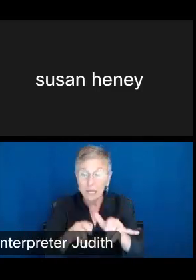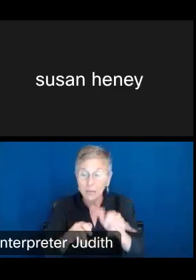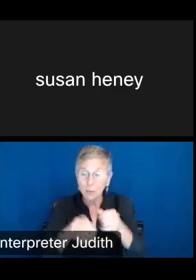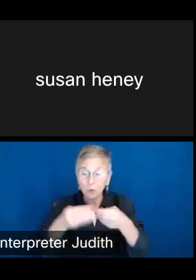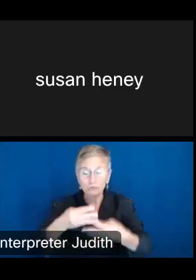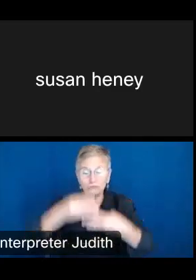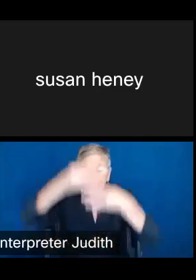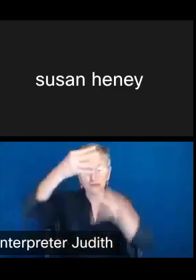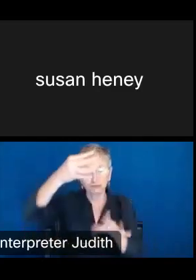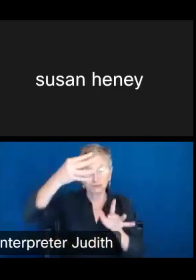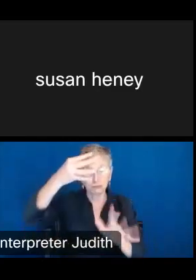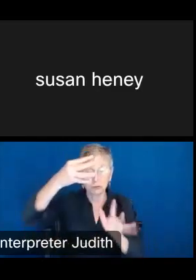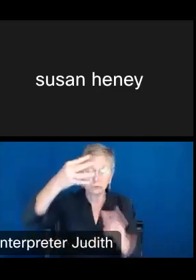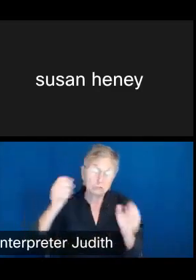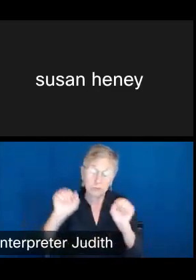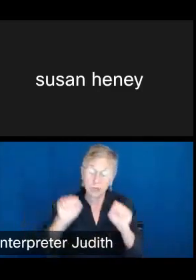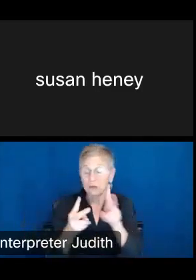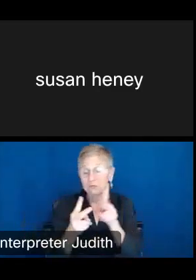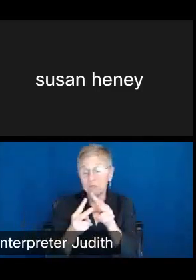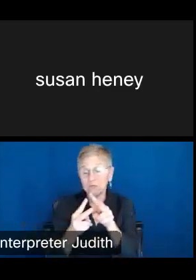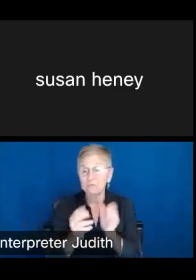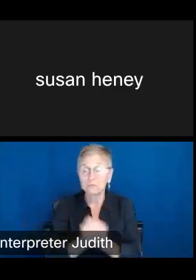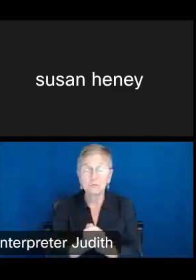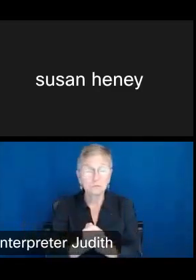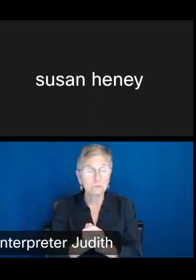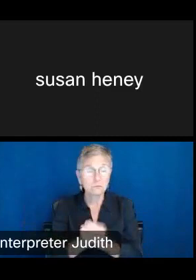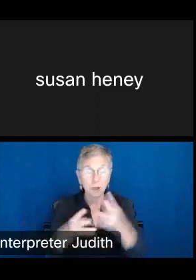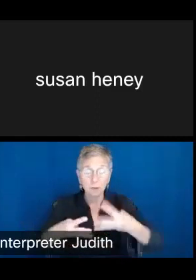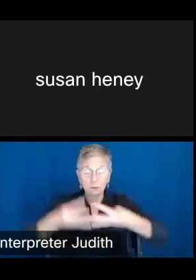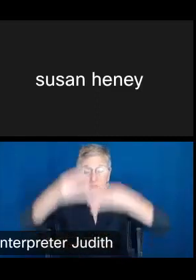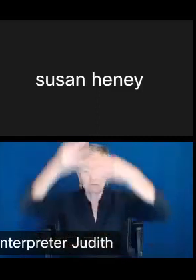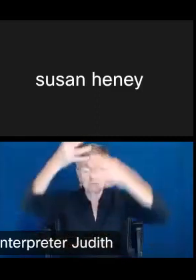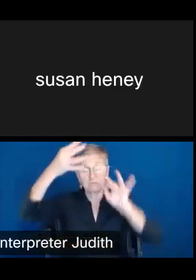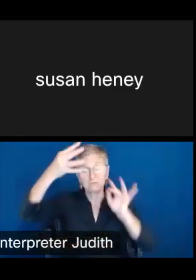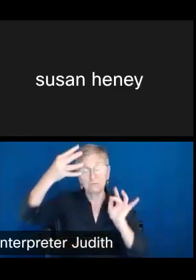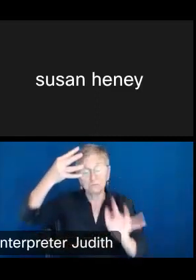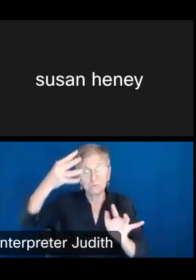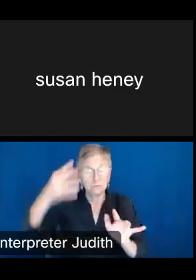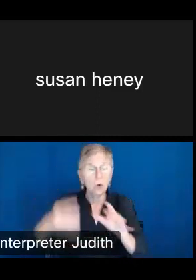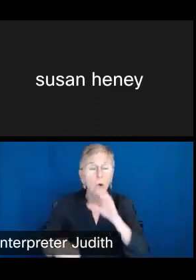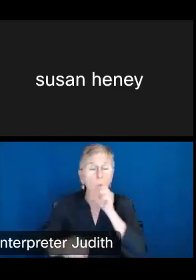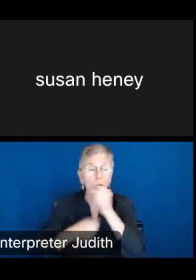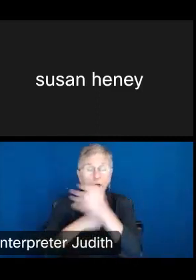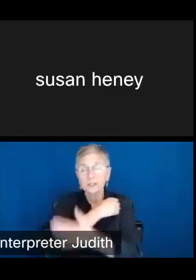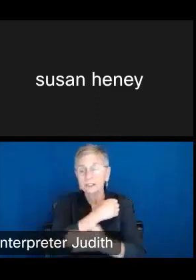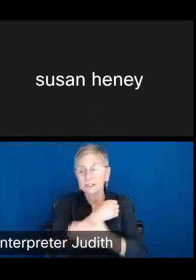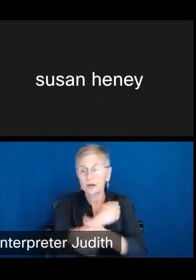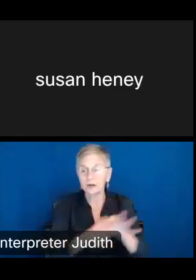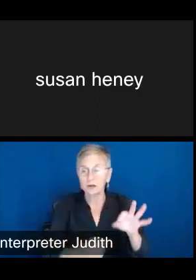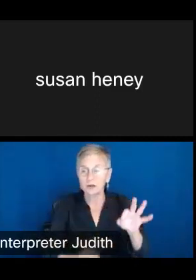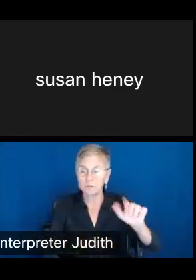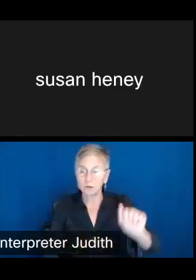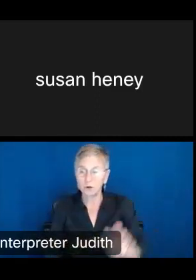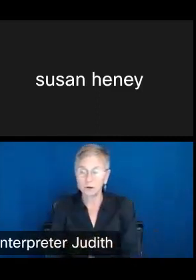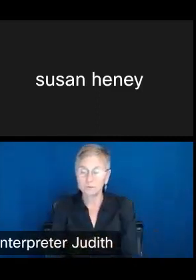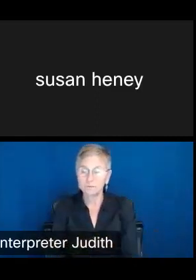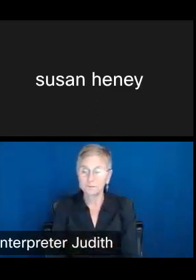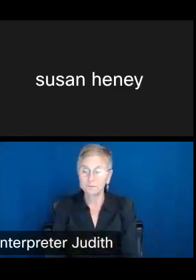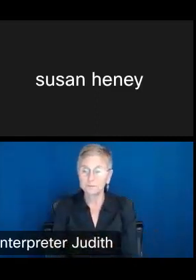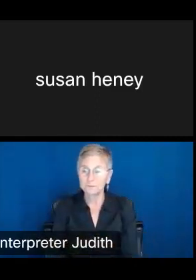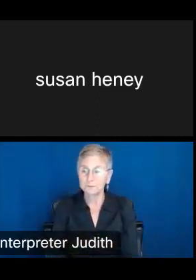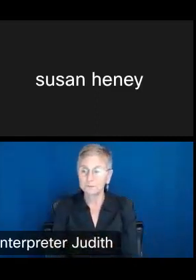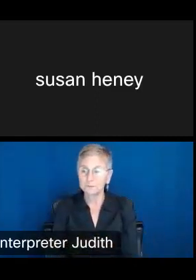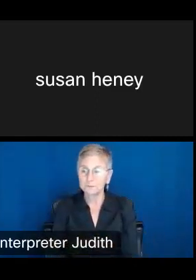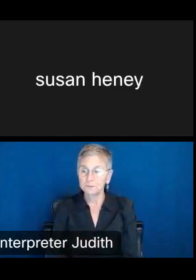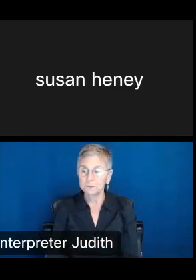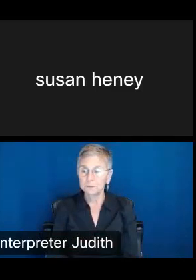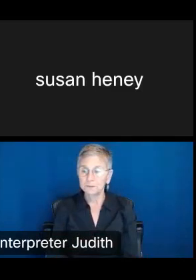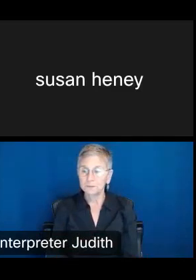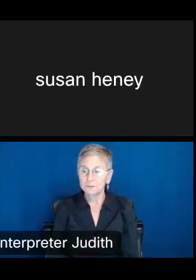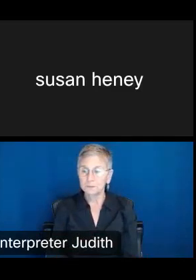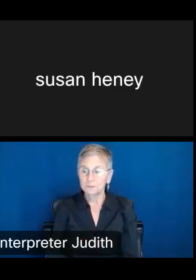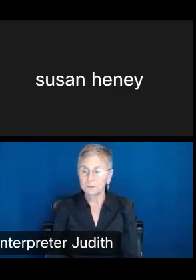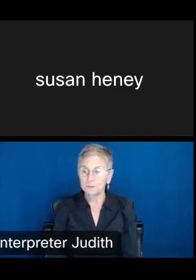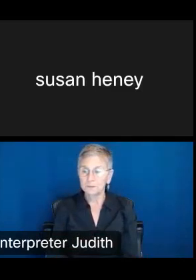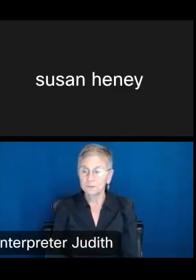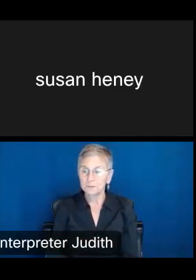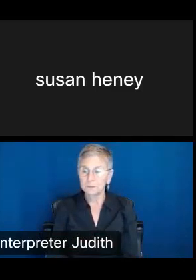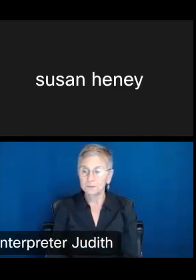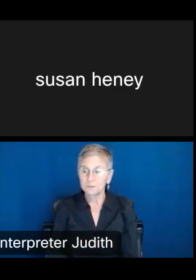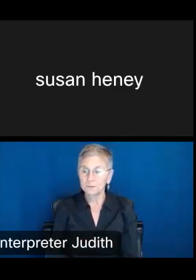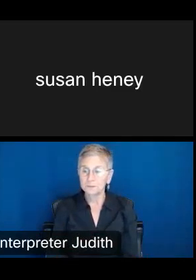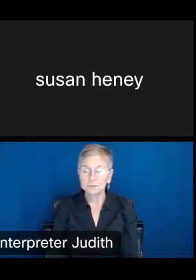find it, and I'm going to scroll down and find Orange County. Okay, and so here, if